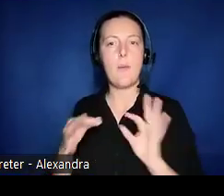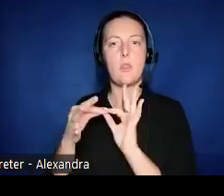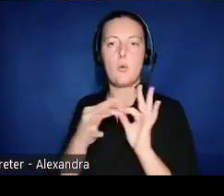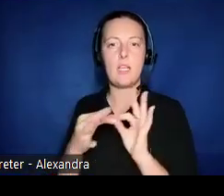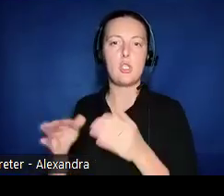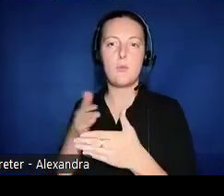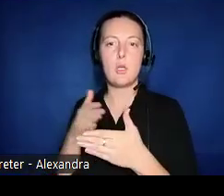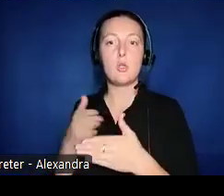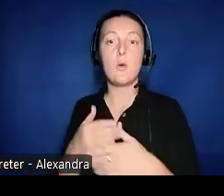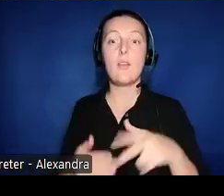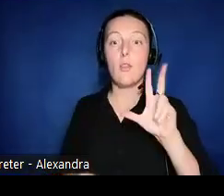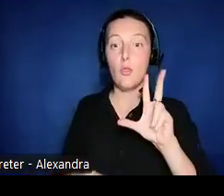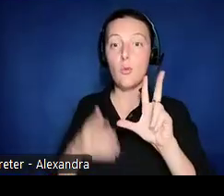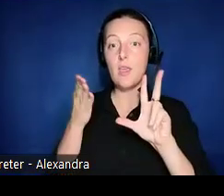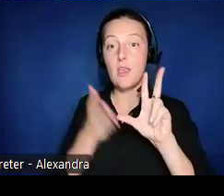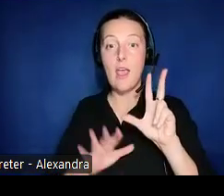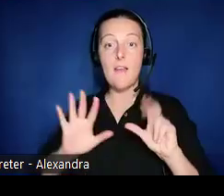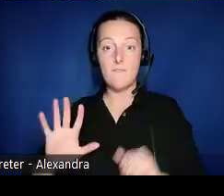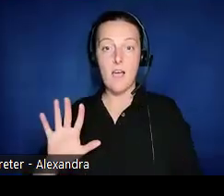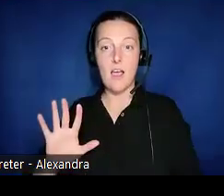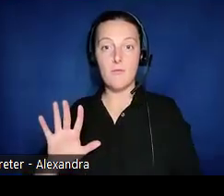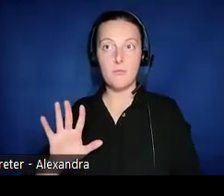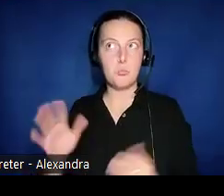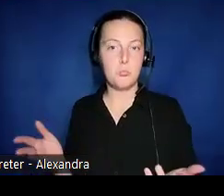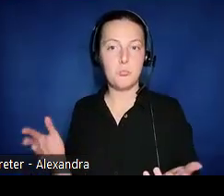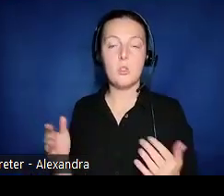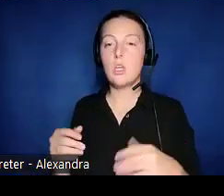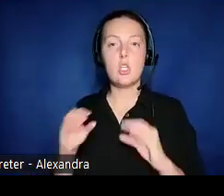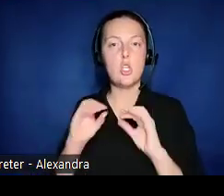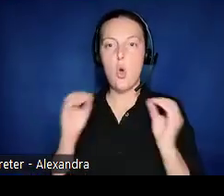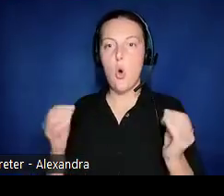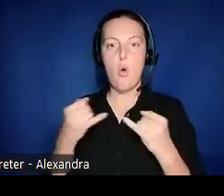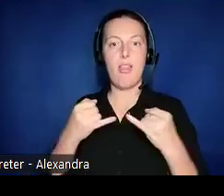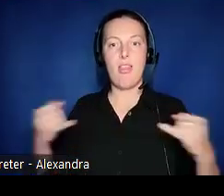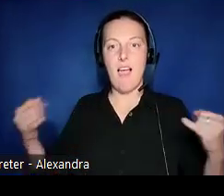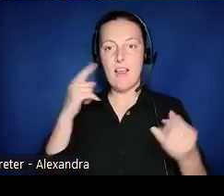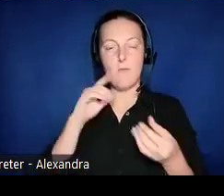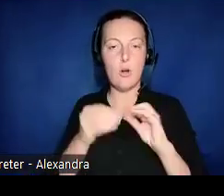the value five. There is no line of numbers where all of them live. they're sort of each their own